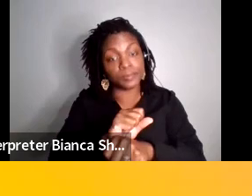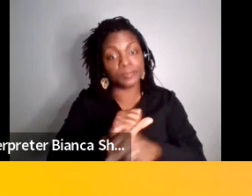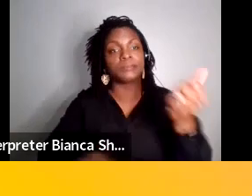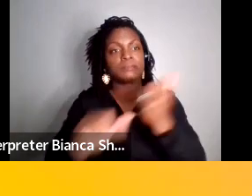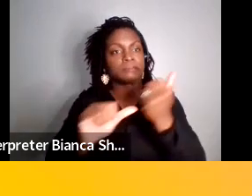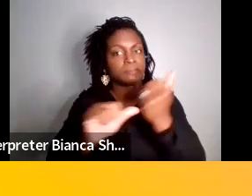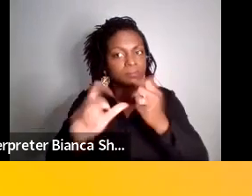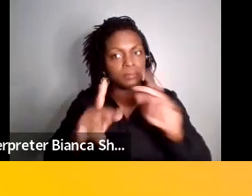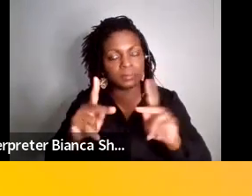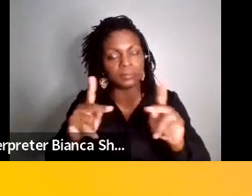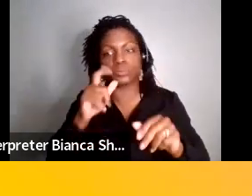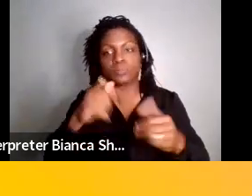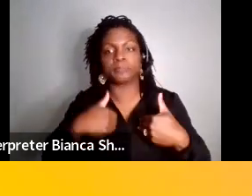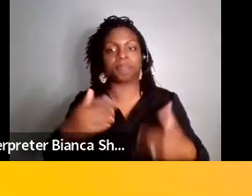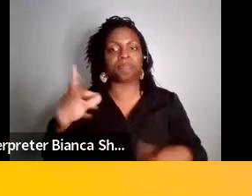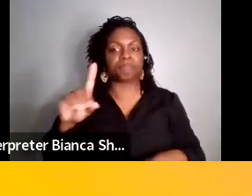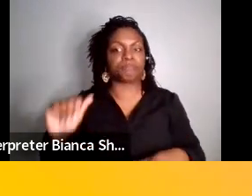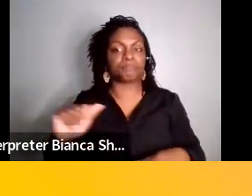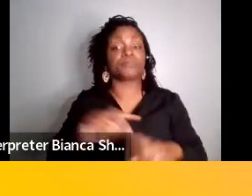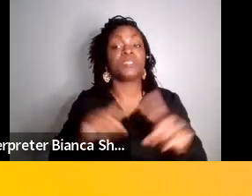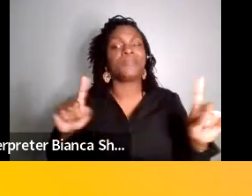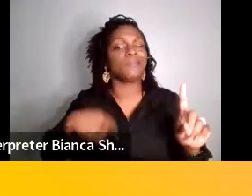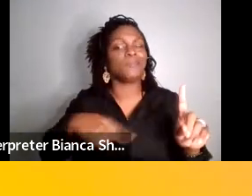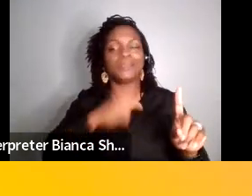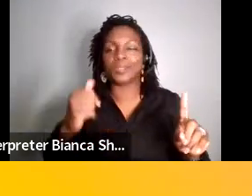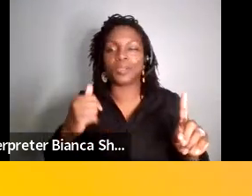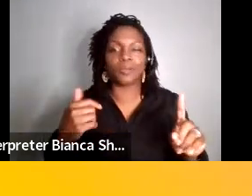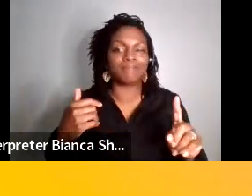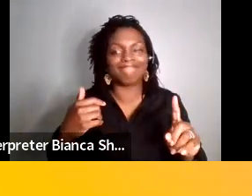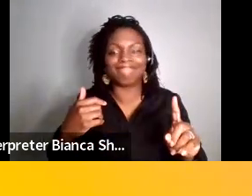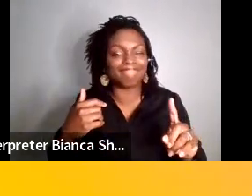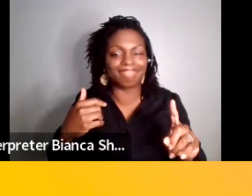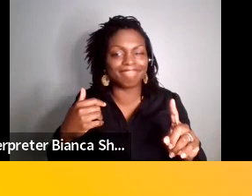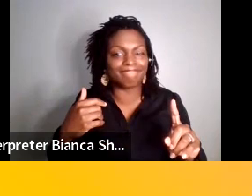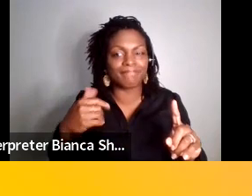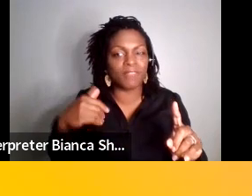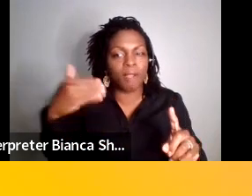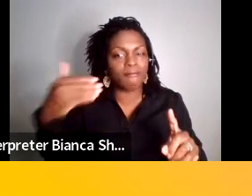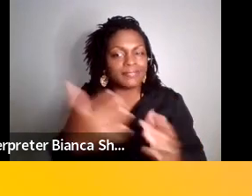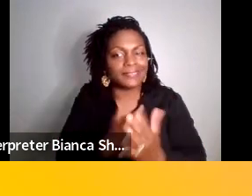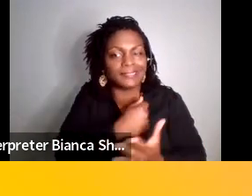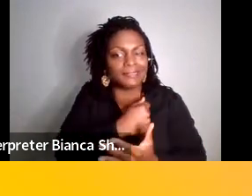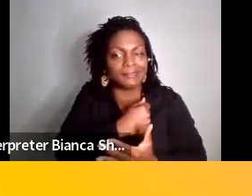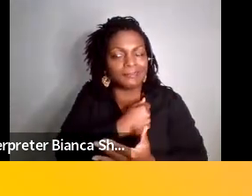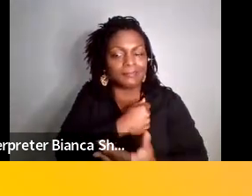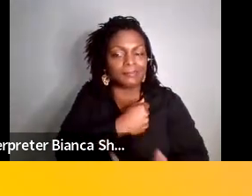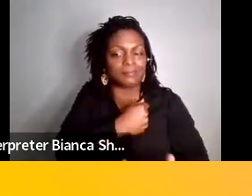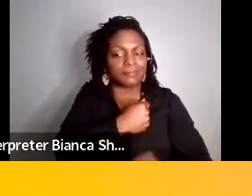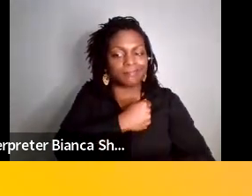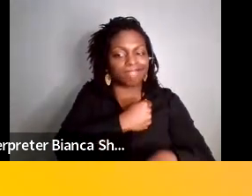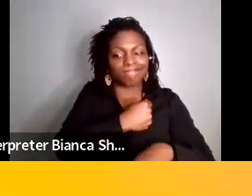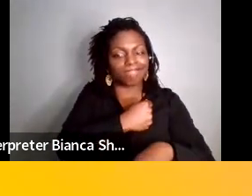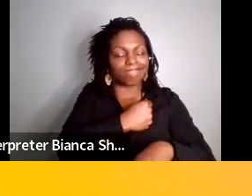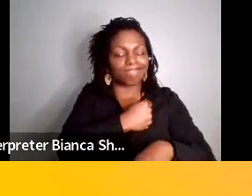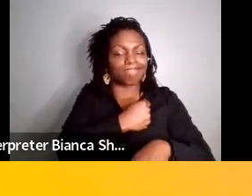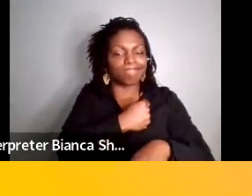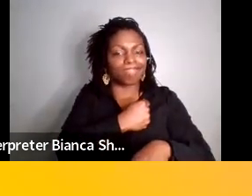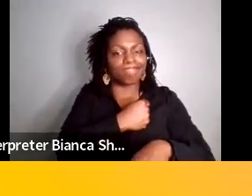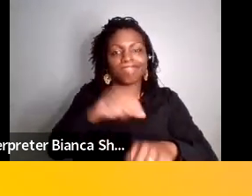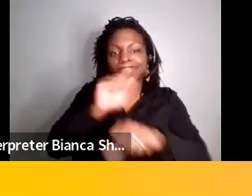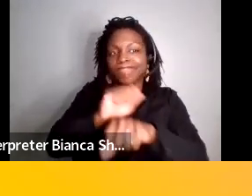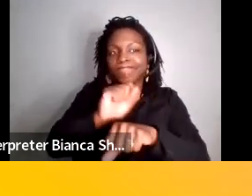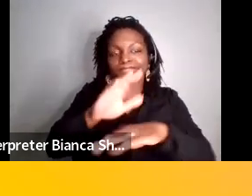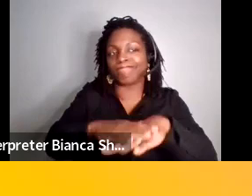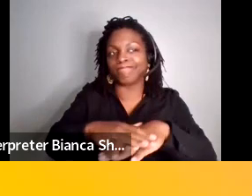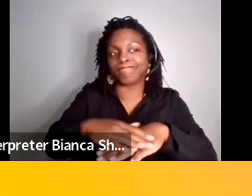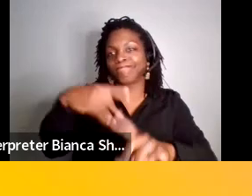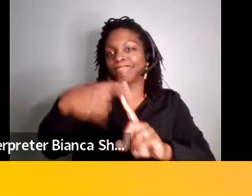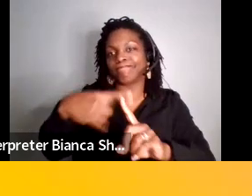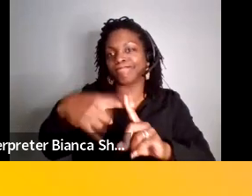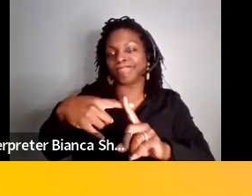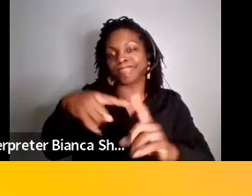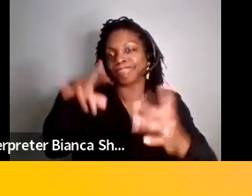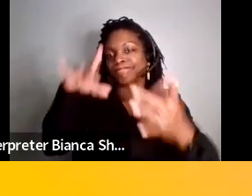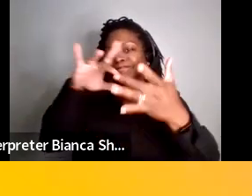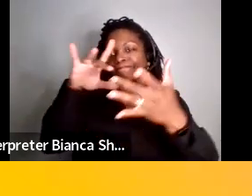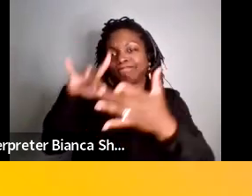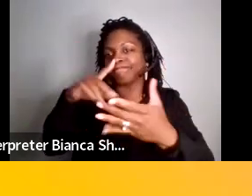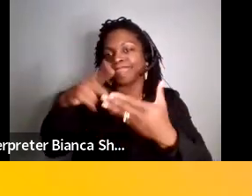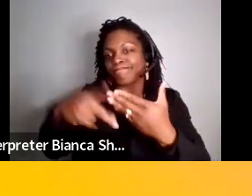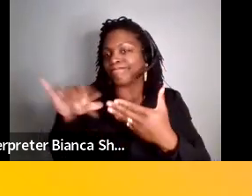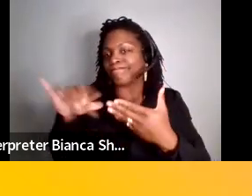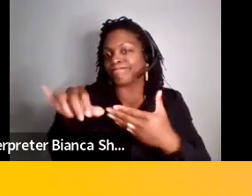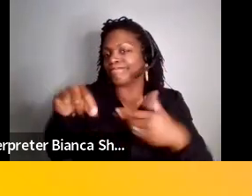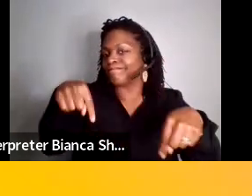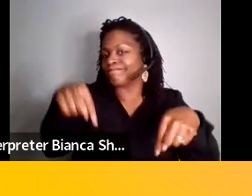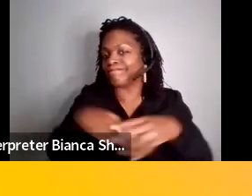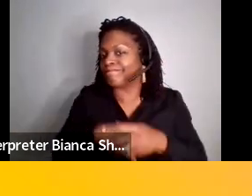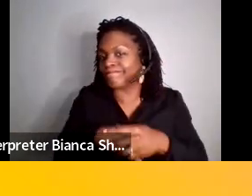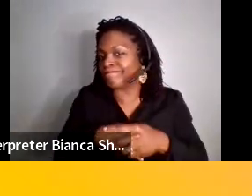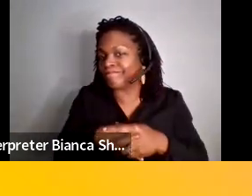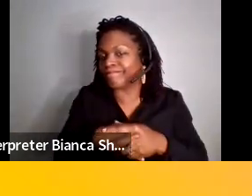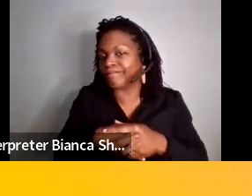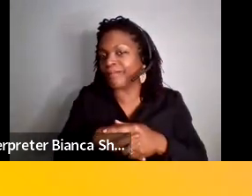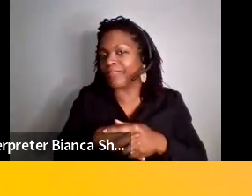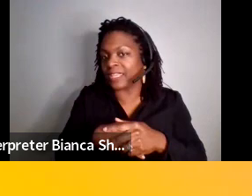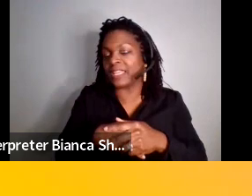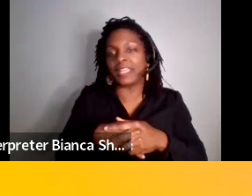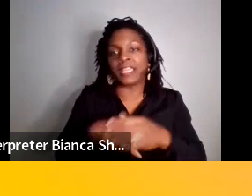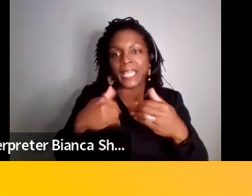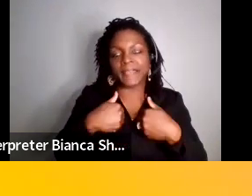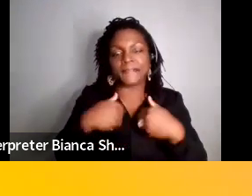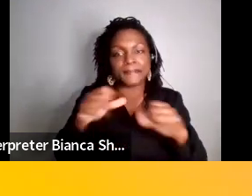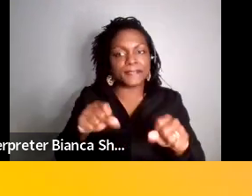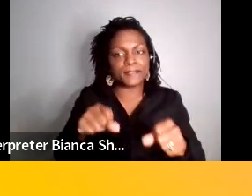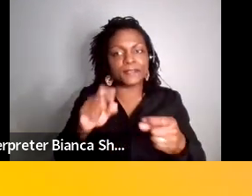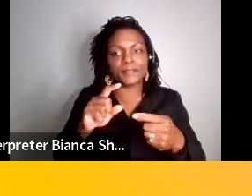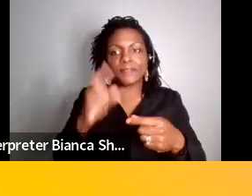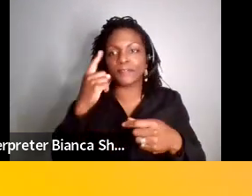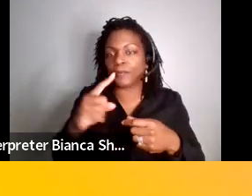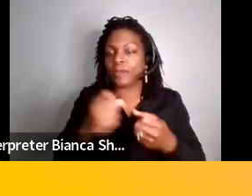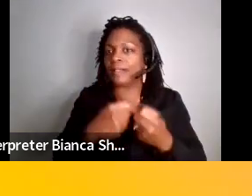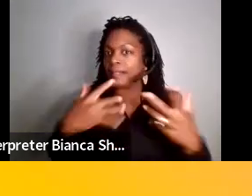But we don't often get the opportunity to really work on awesome outreaching programs like these that have the potential for such an impact on the digital community.